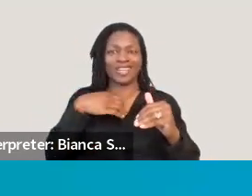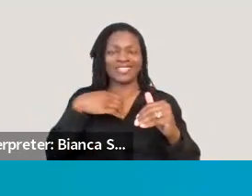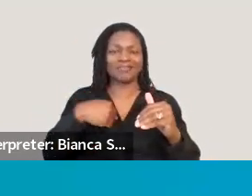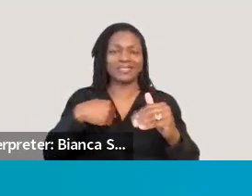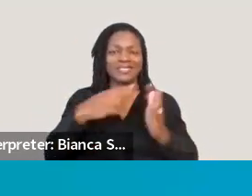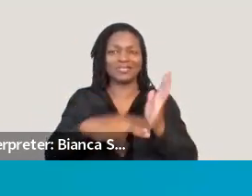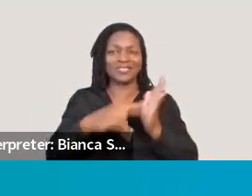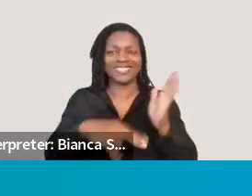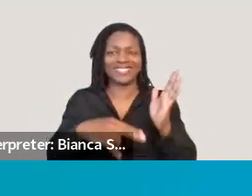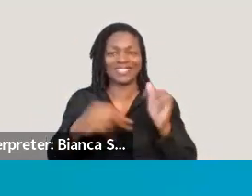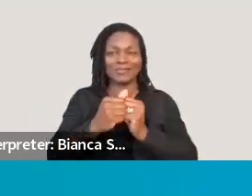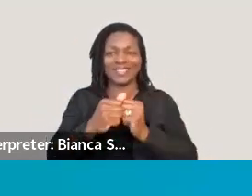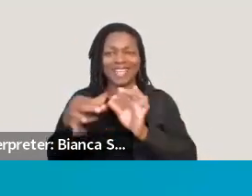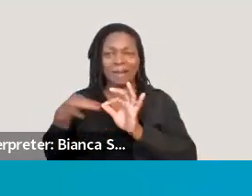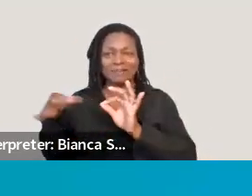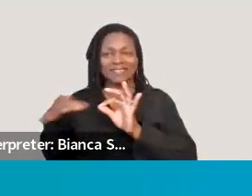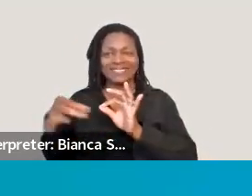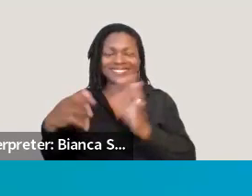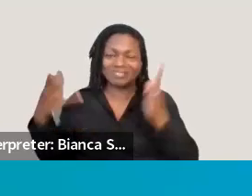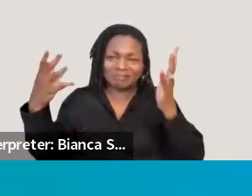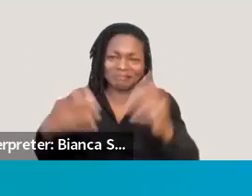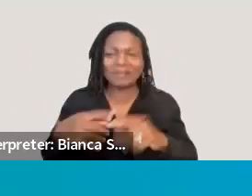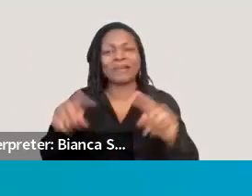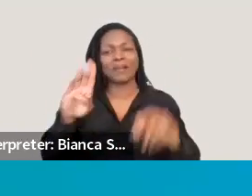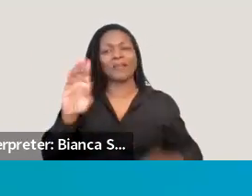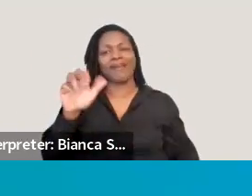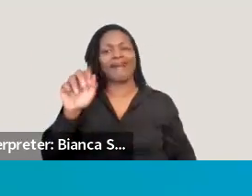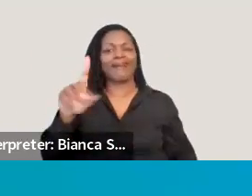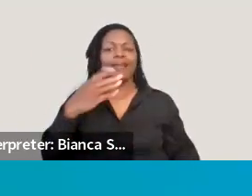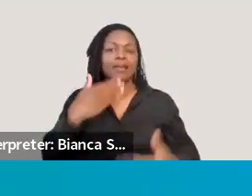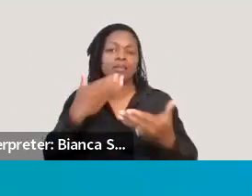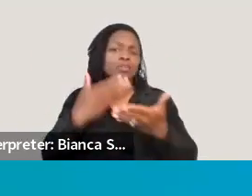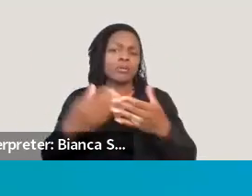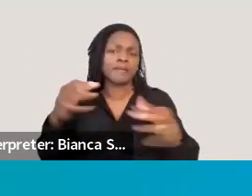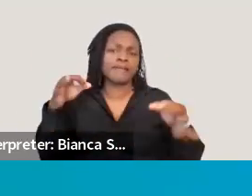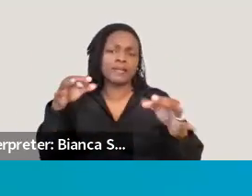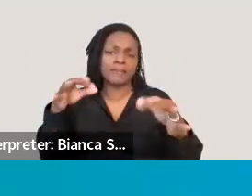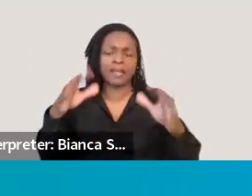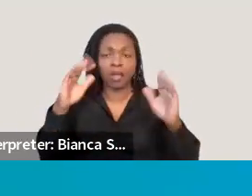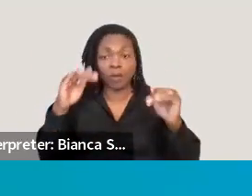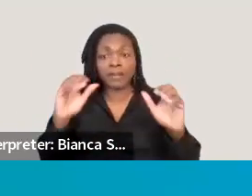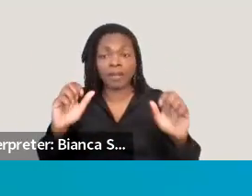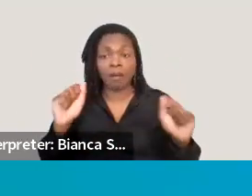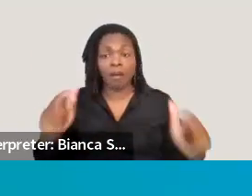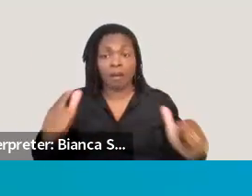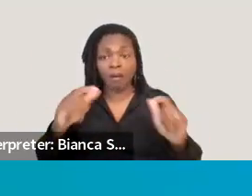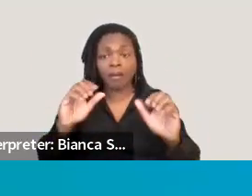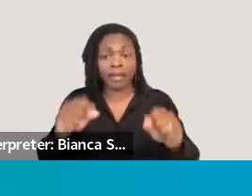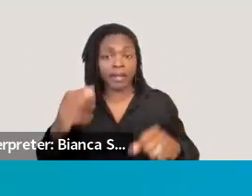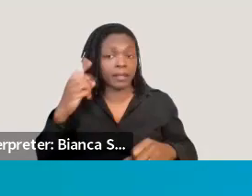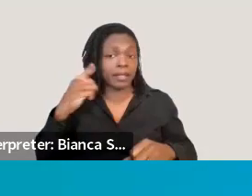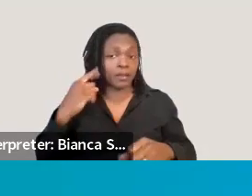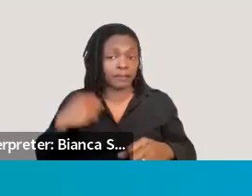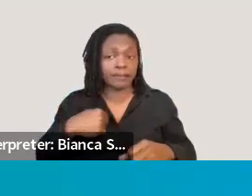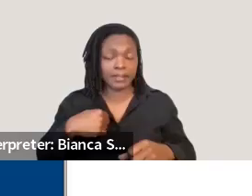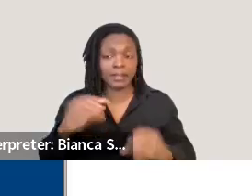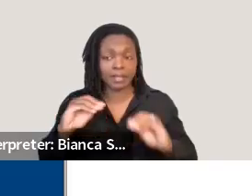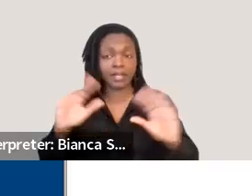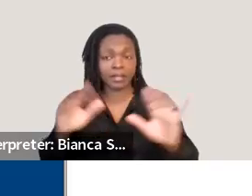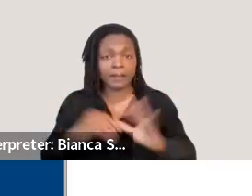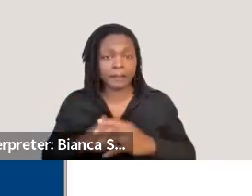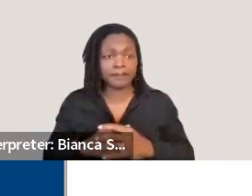But Brad, that's a really good feedback and I hope that everybody could hear me clearly.